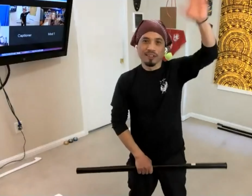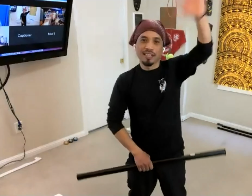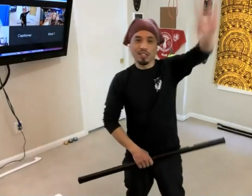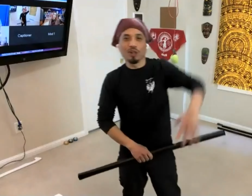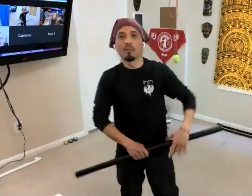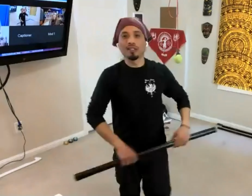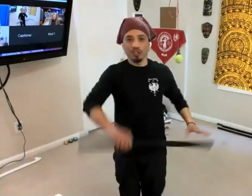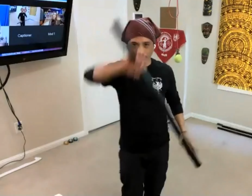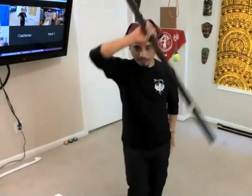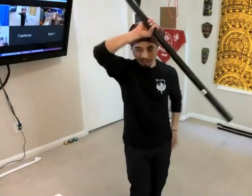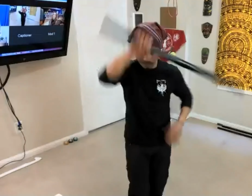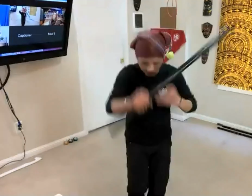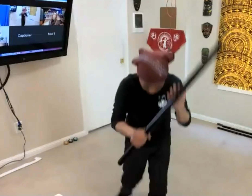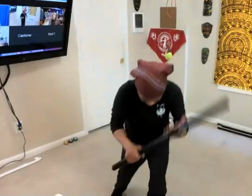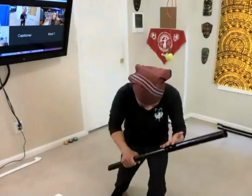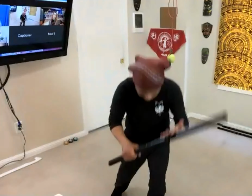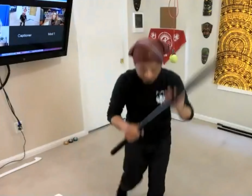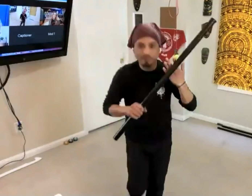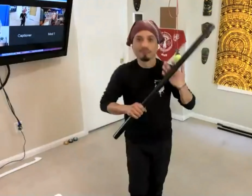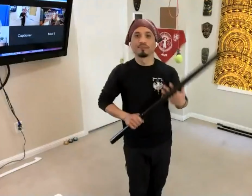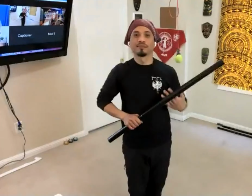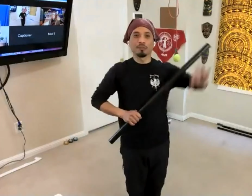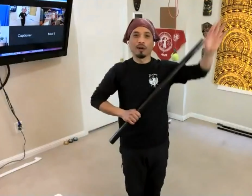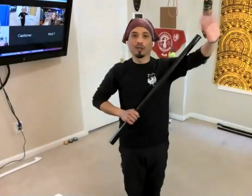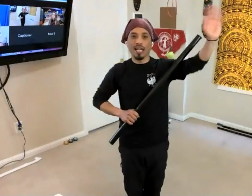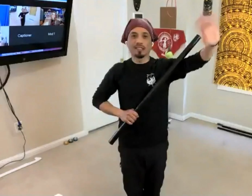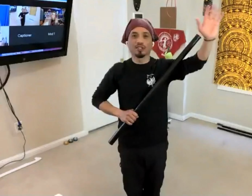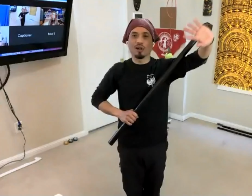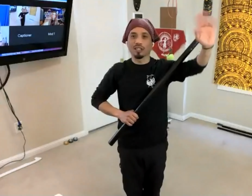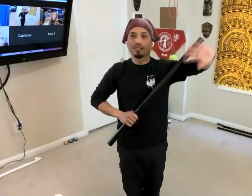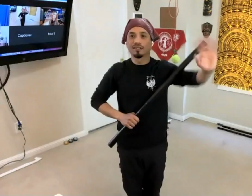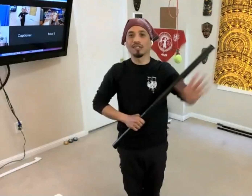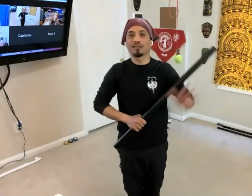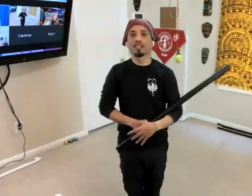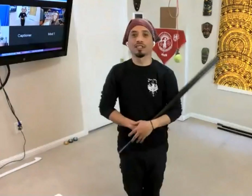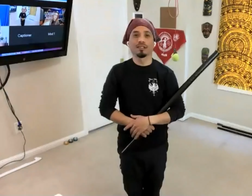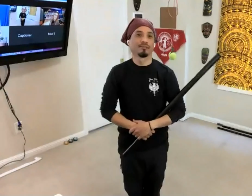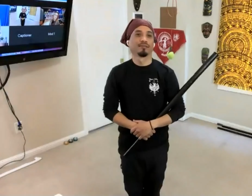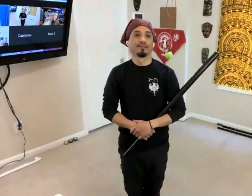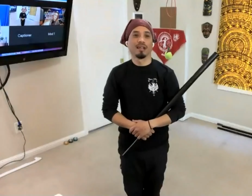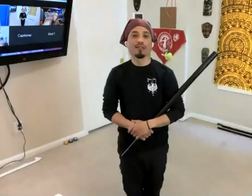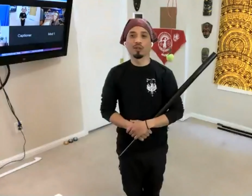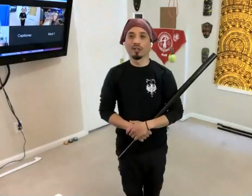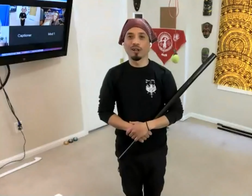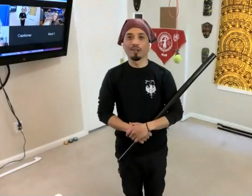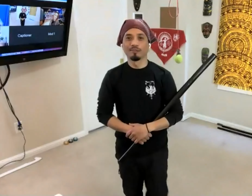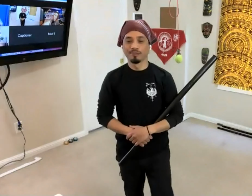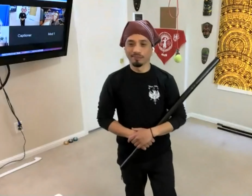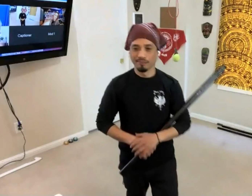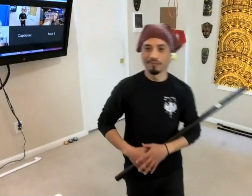THANK YOU.